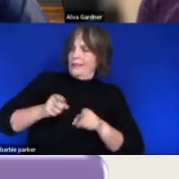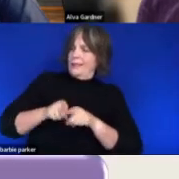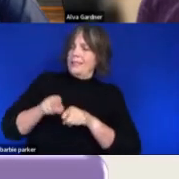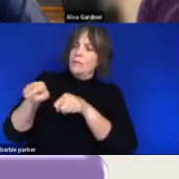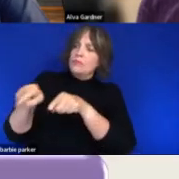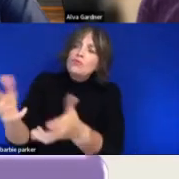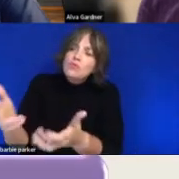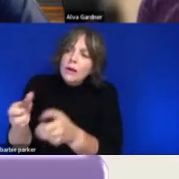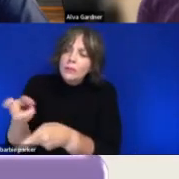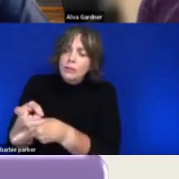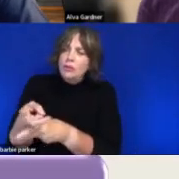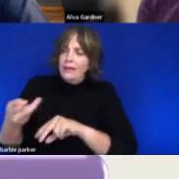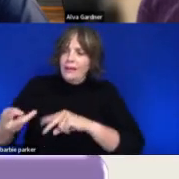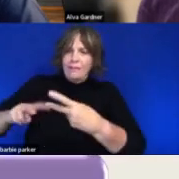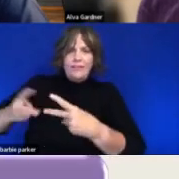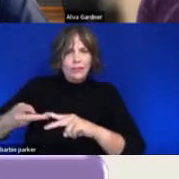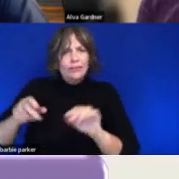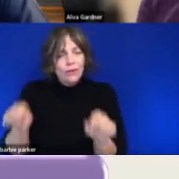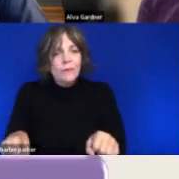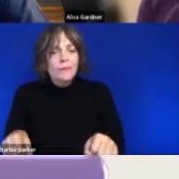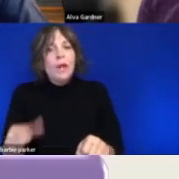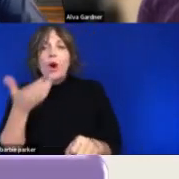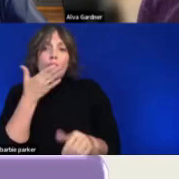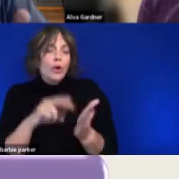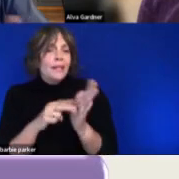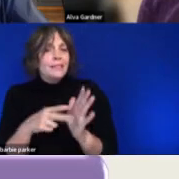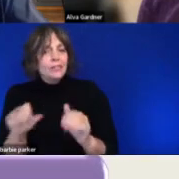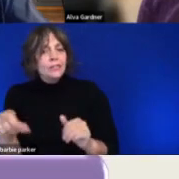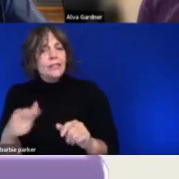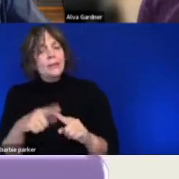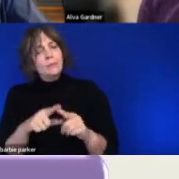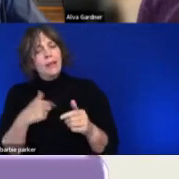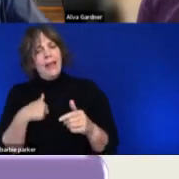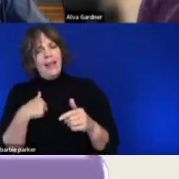intentions, what it really did, it led us down a path of designing a system where we had